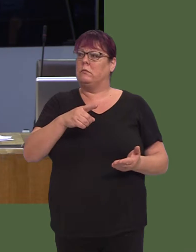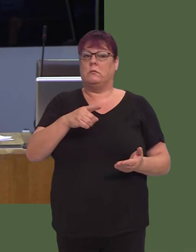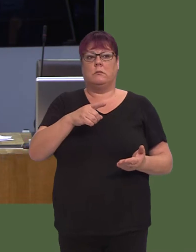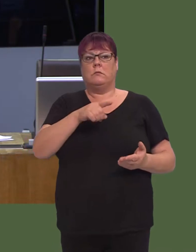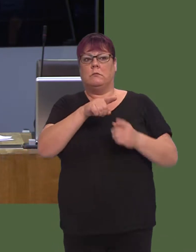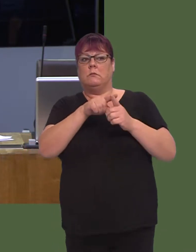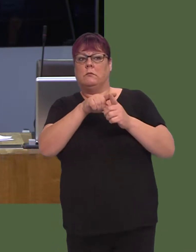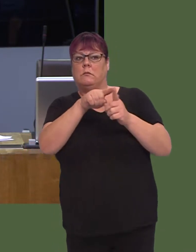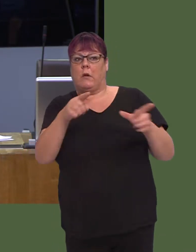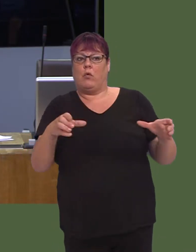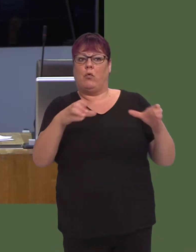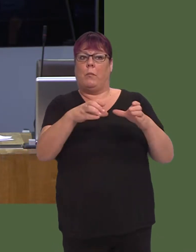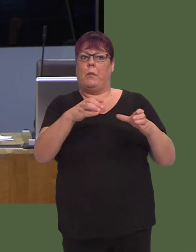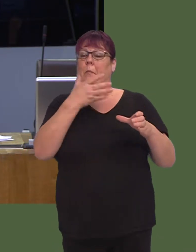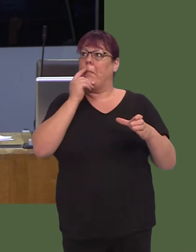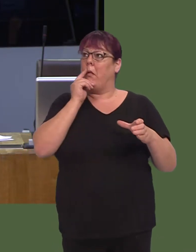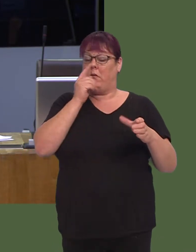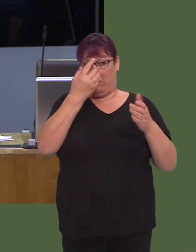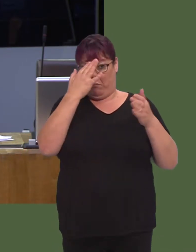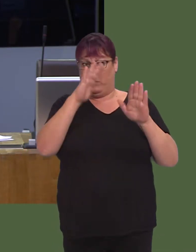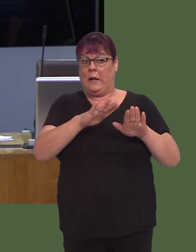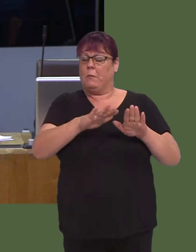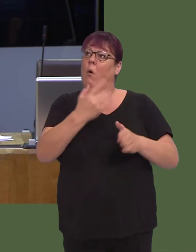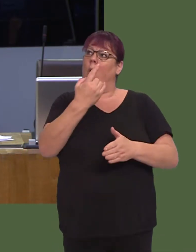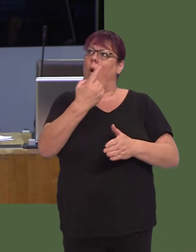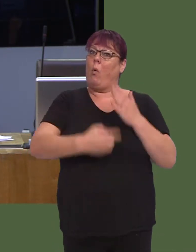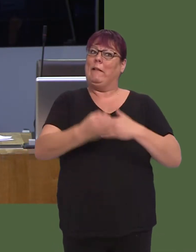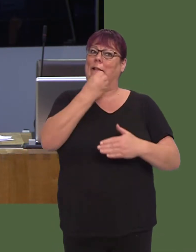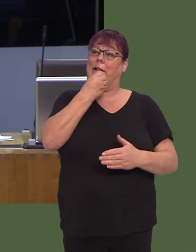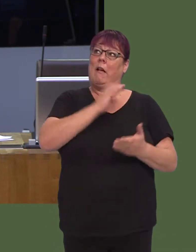In other words, halal meat consumption should be confined to practising Muslims.